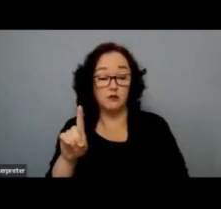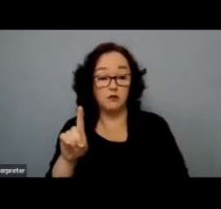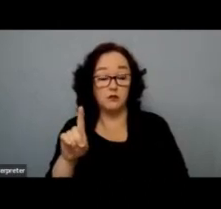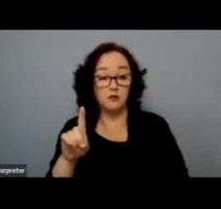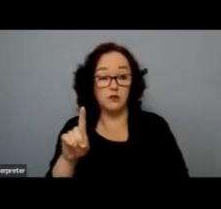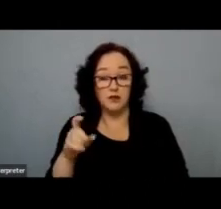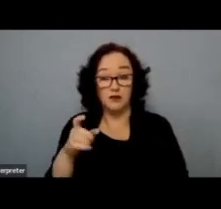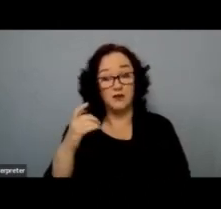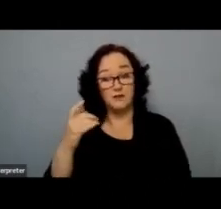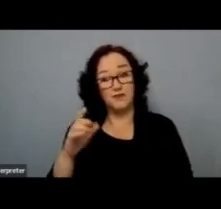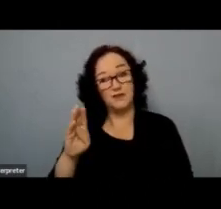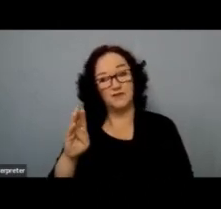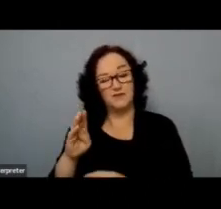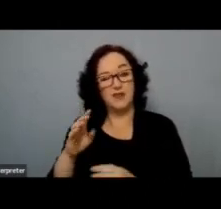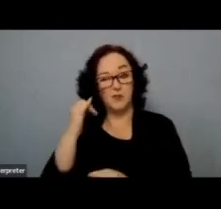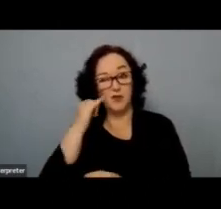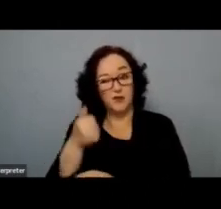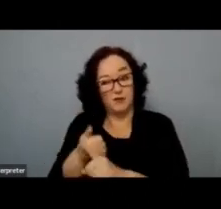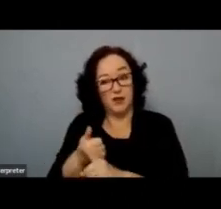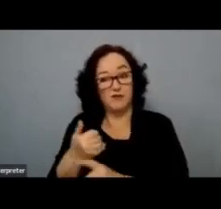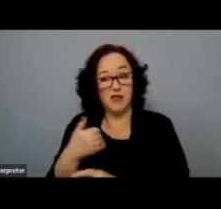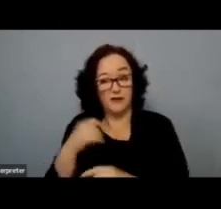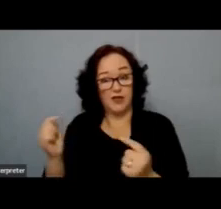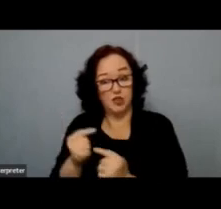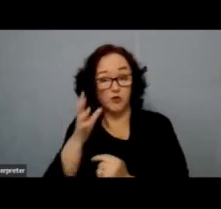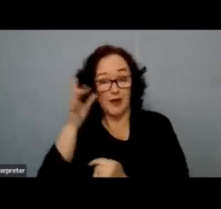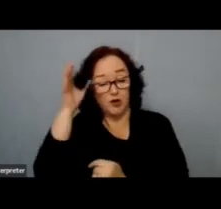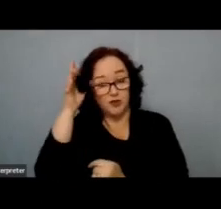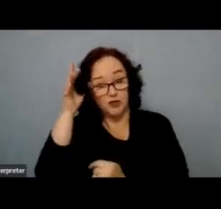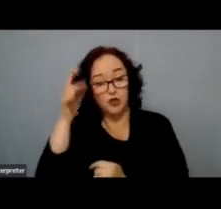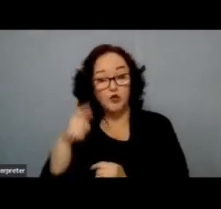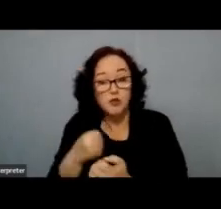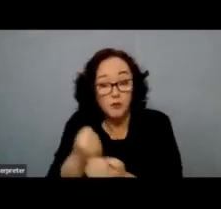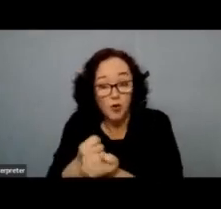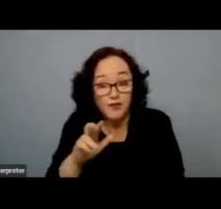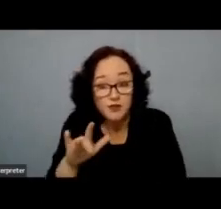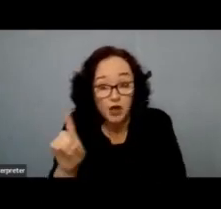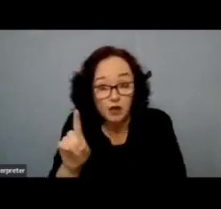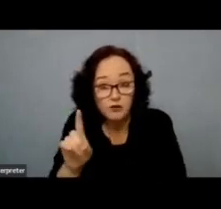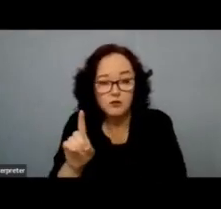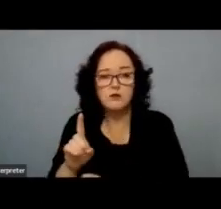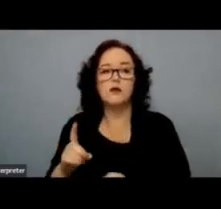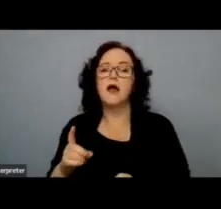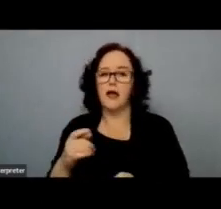injured parent, there's, again a number of there's a good booklet, there's a good article